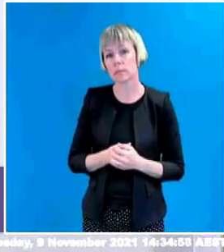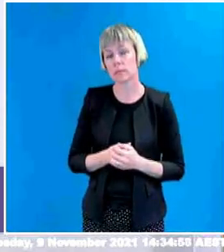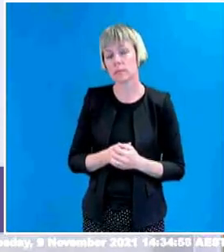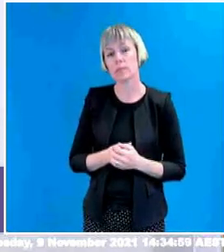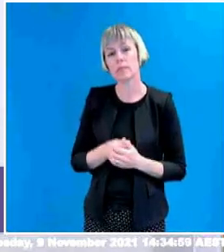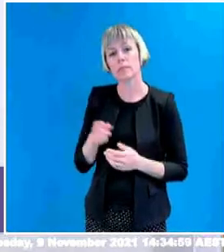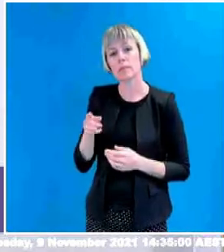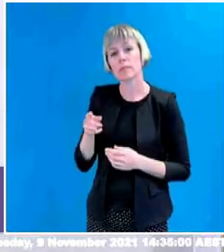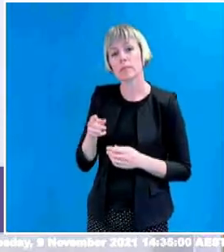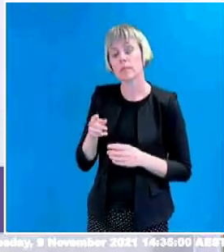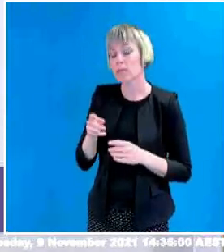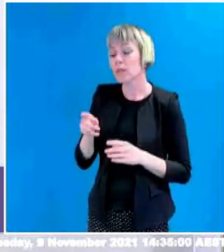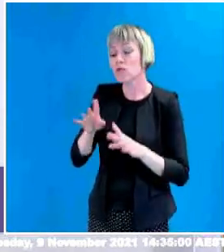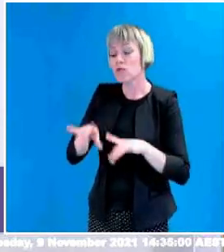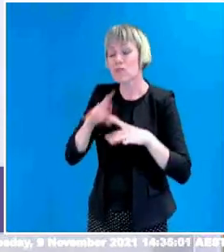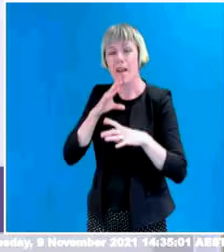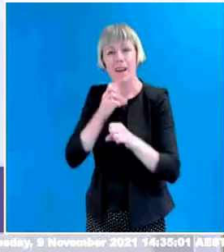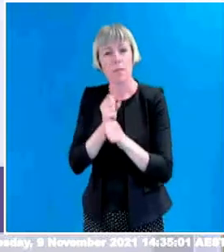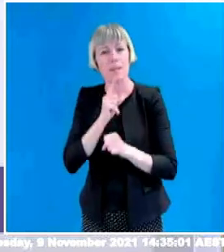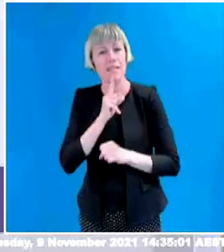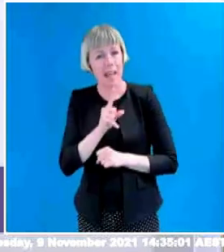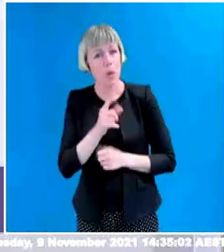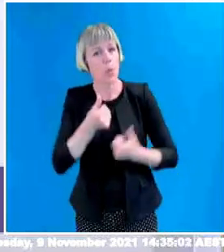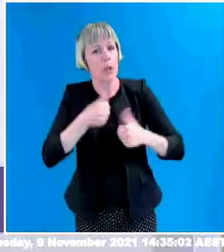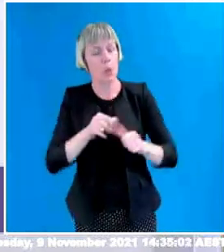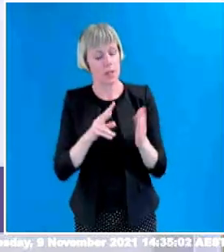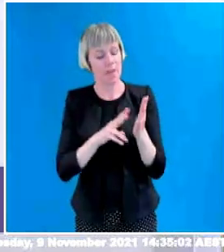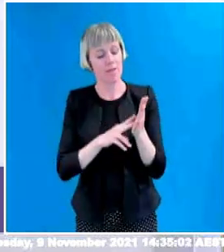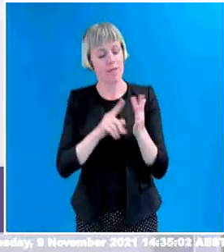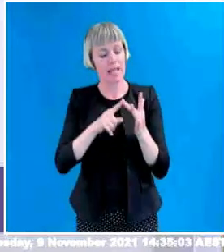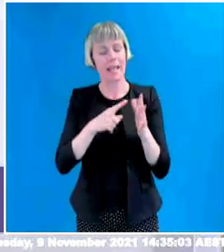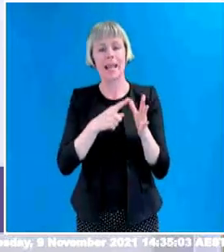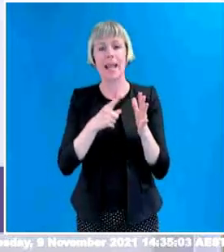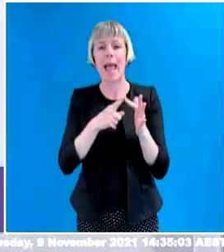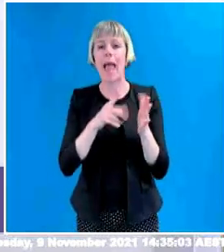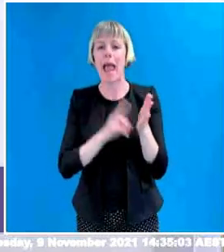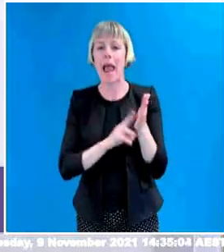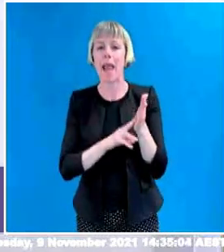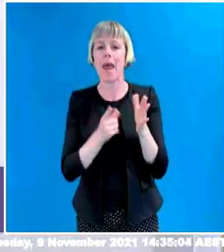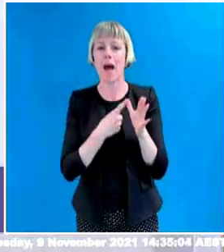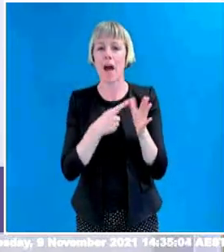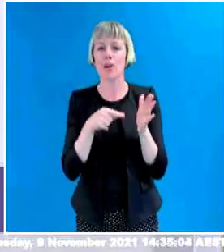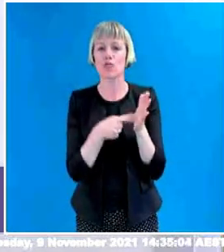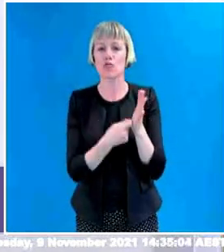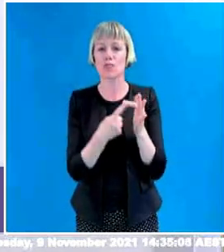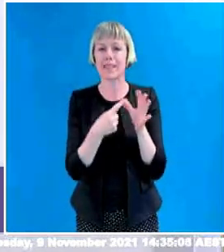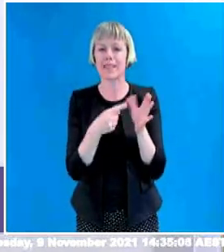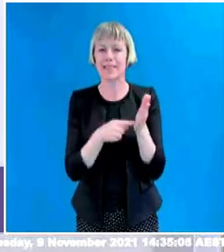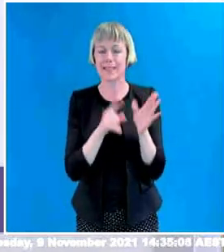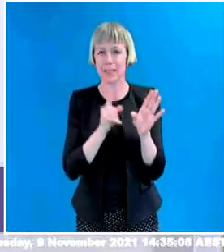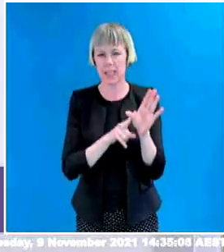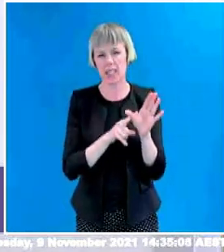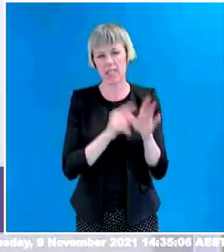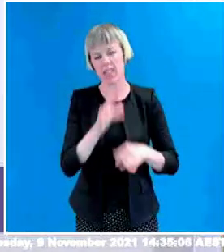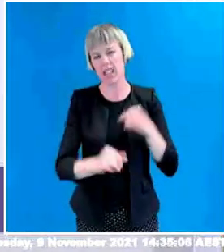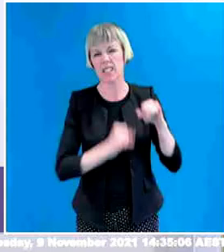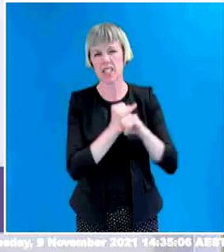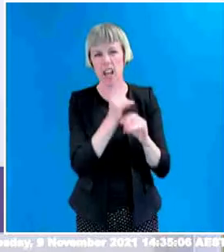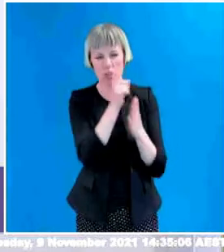like the Vienna Convention on the Law of Treaties, in interpreting international human rights obligations?